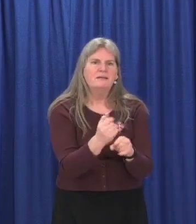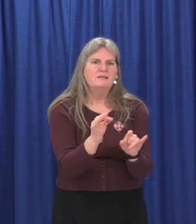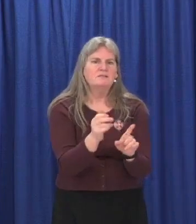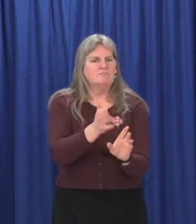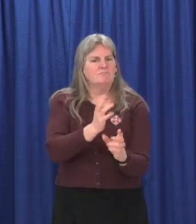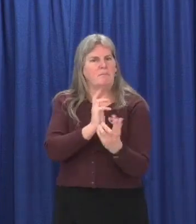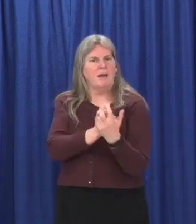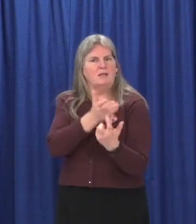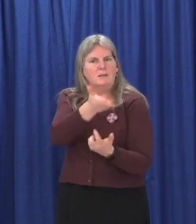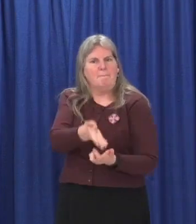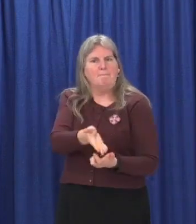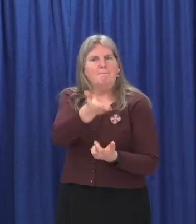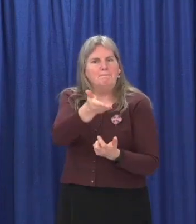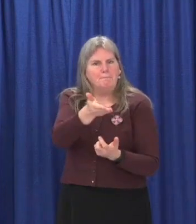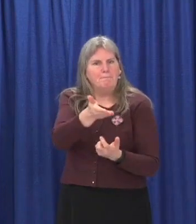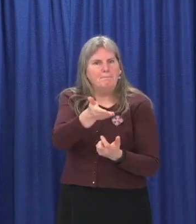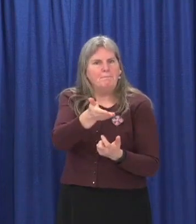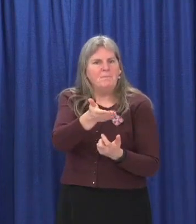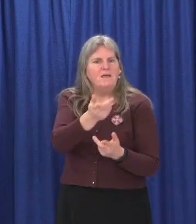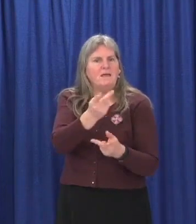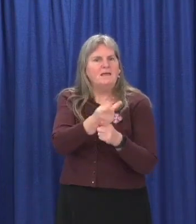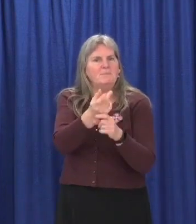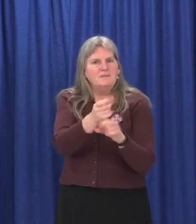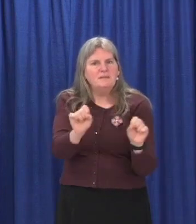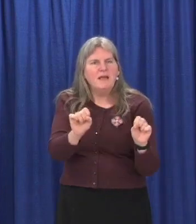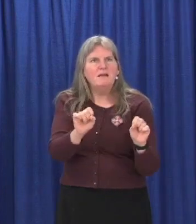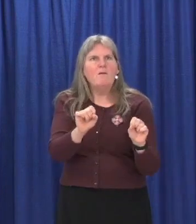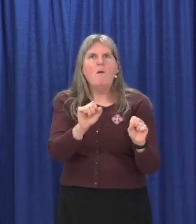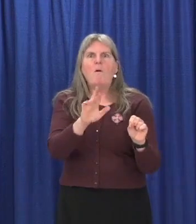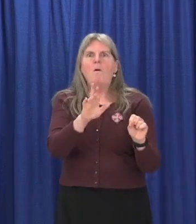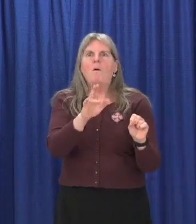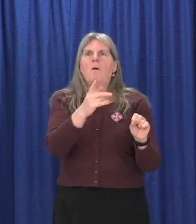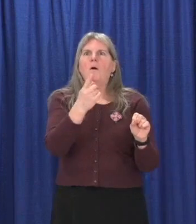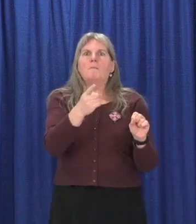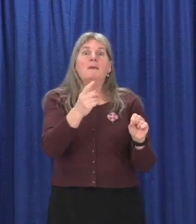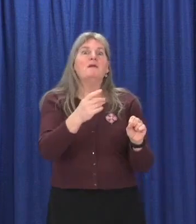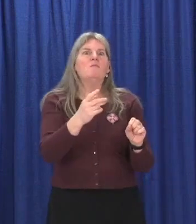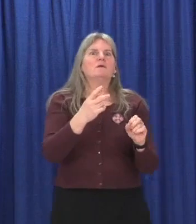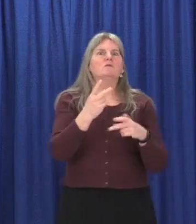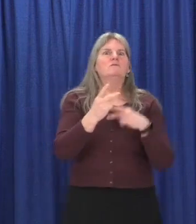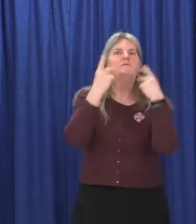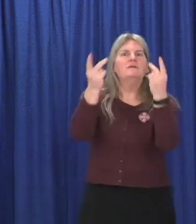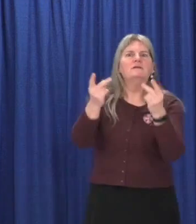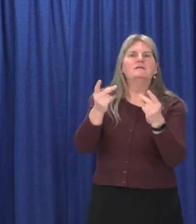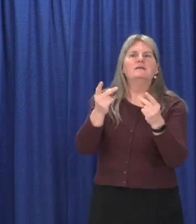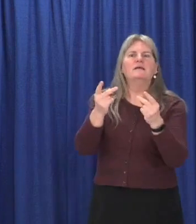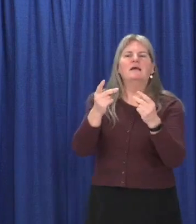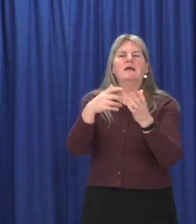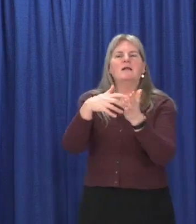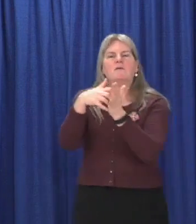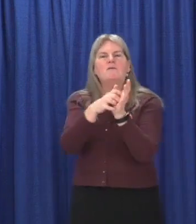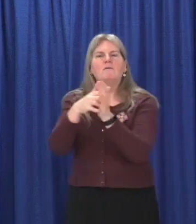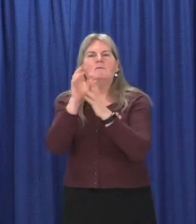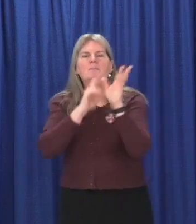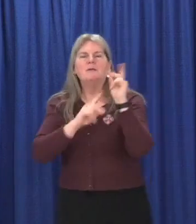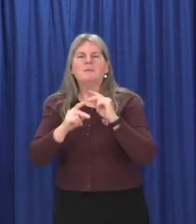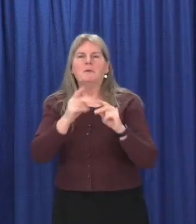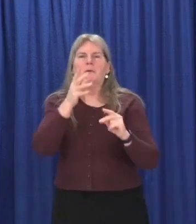it's about being safe because they're going to visit or spend time with people who are vulnerable, maybe it's grandmas and grandpas or older relatives,